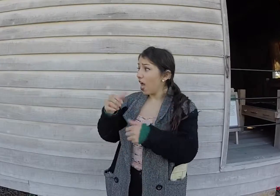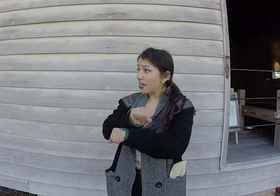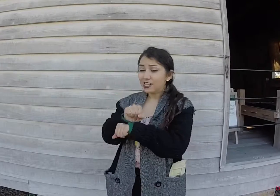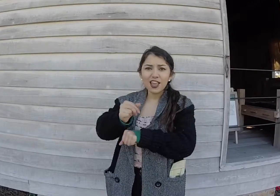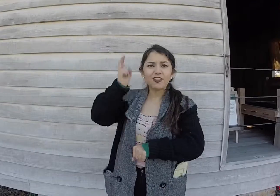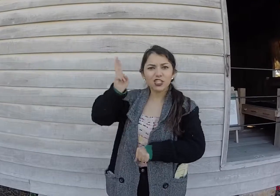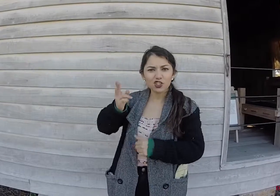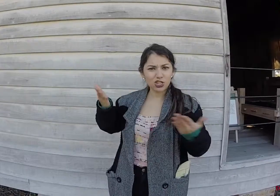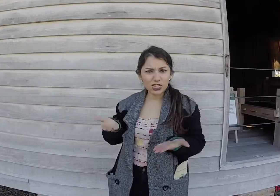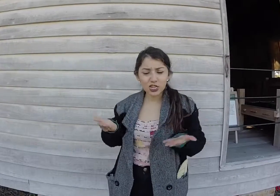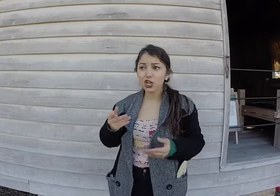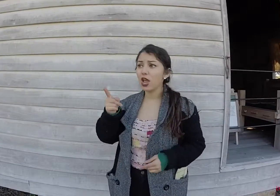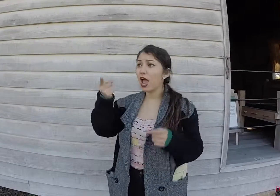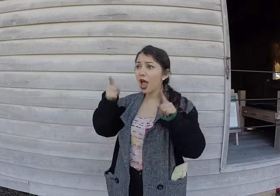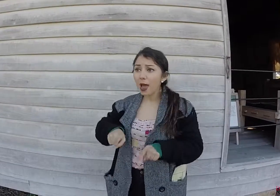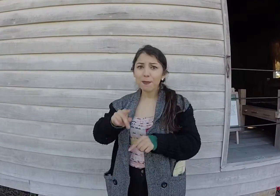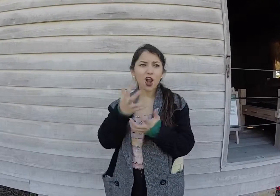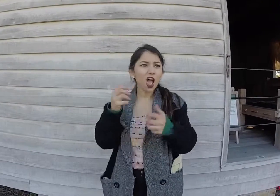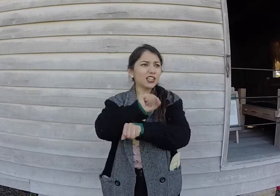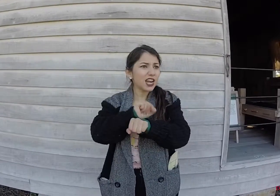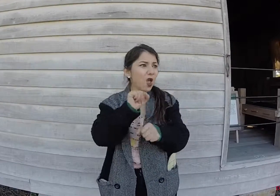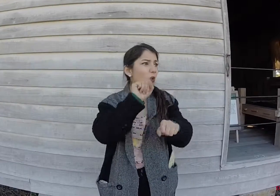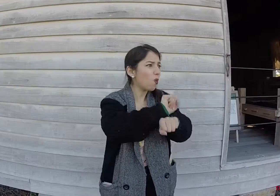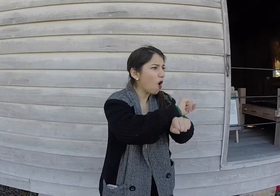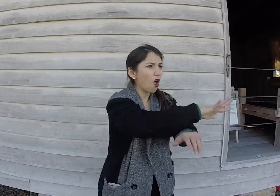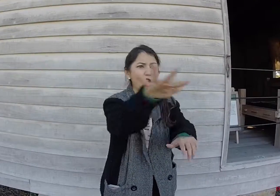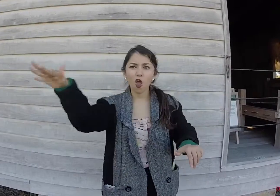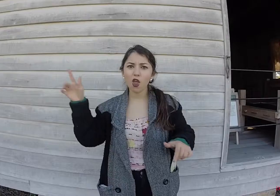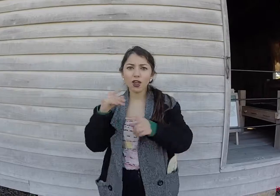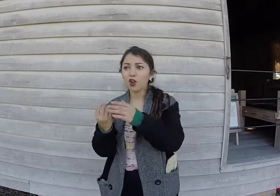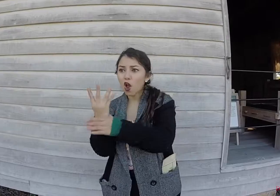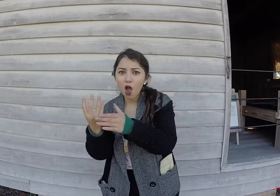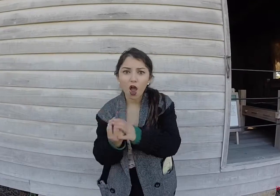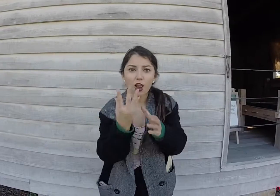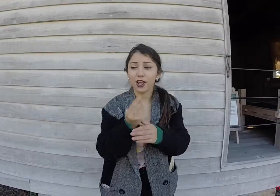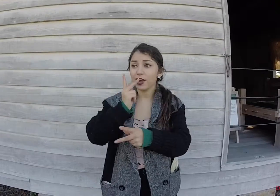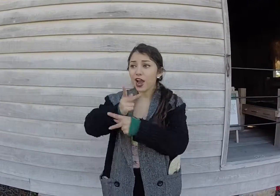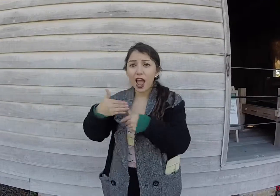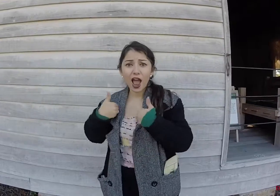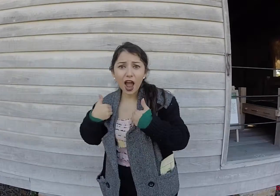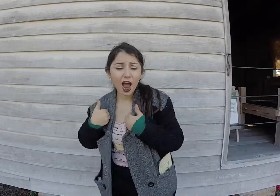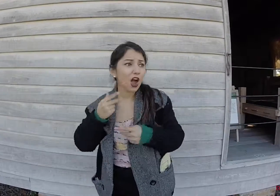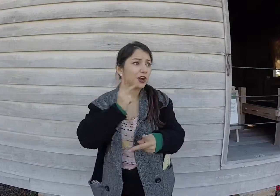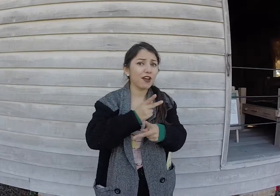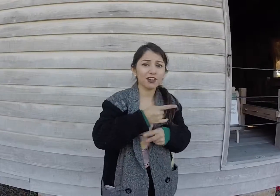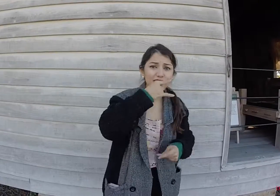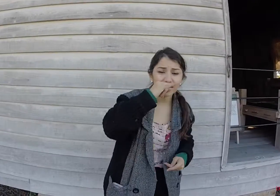In our history, there were a lot of slaves here What happened was that there were a lot of slaves working such as gardening, taking care of animals, kids,